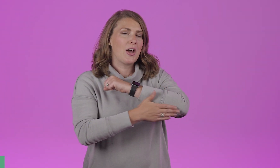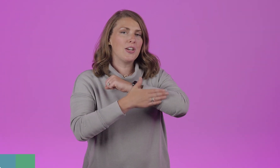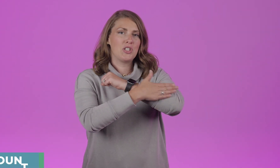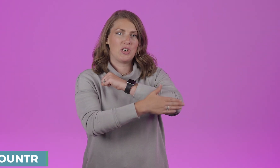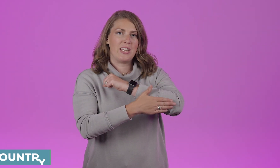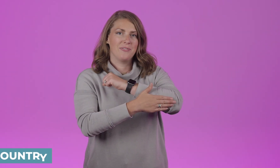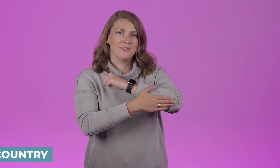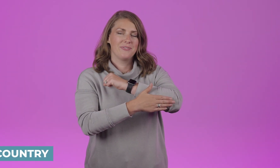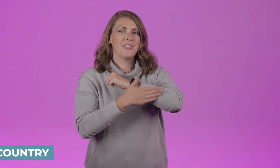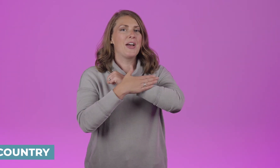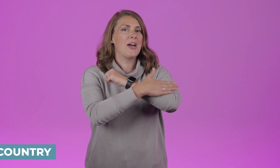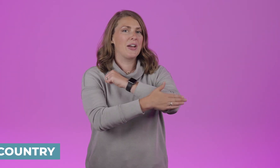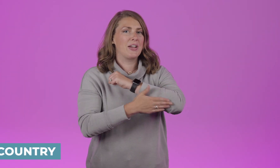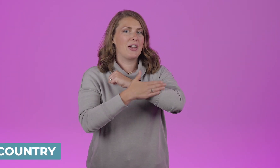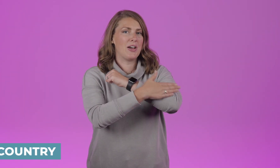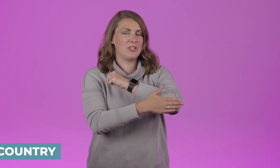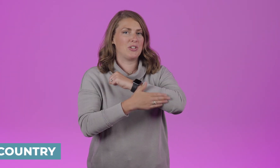COUNTRY COUNTRY